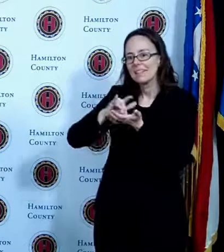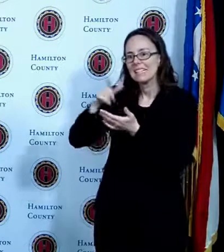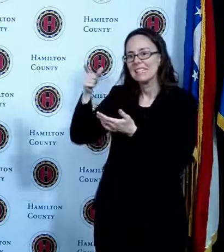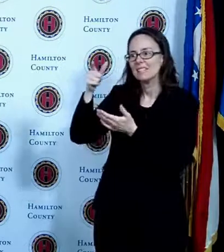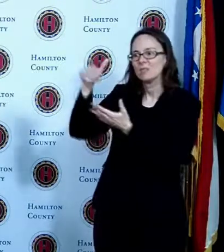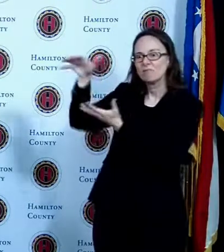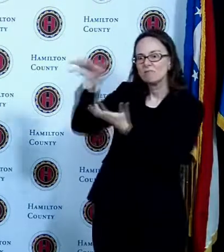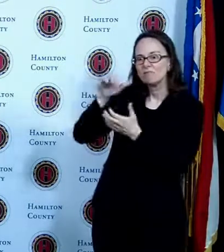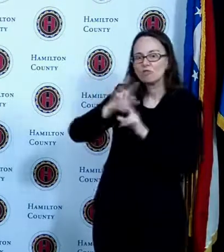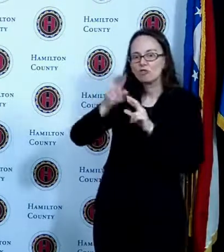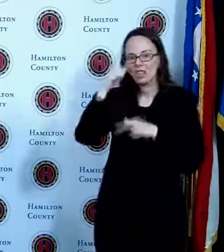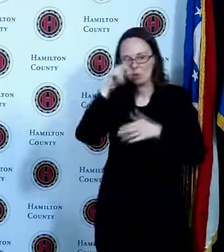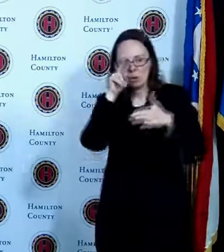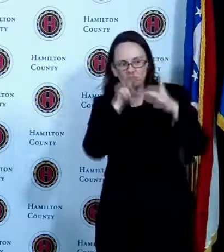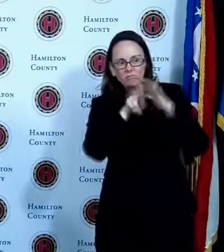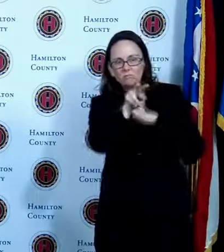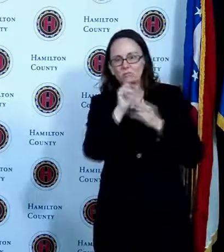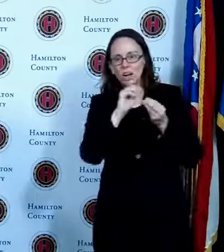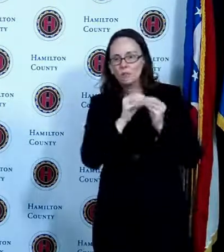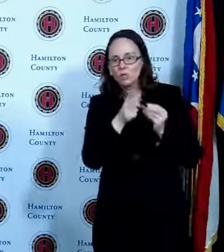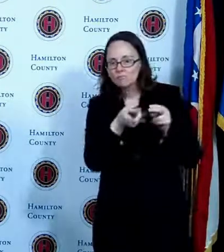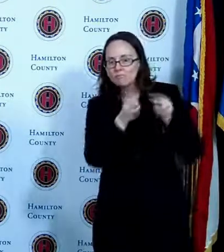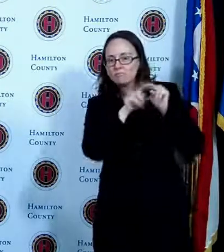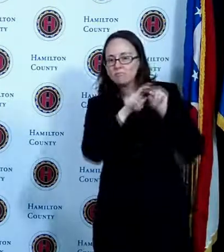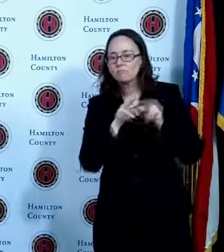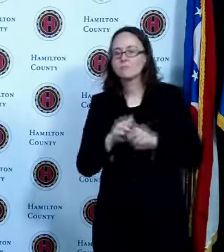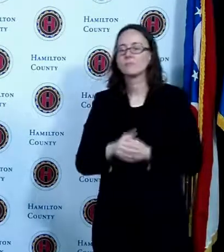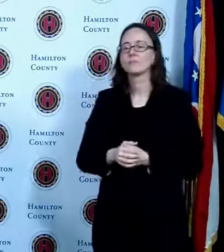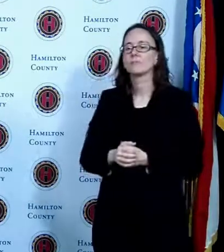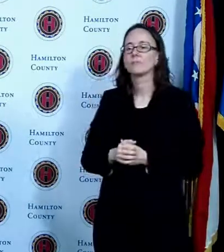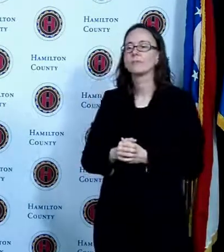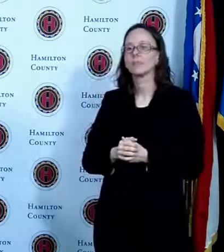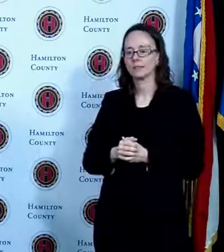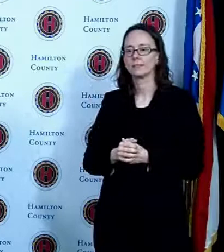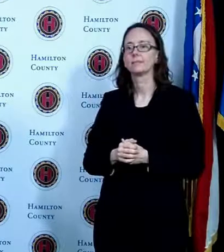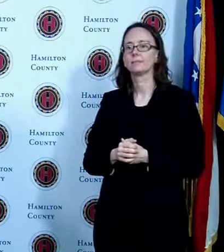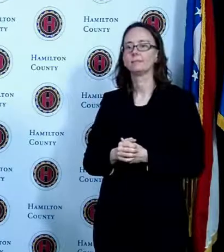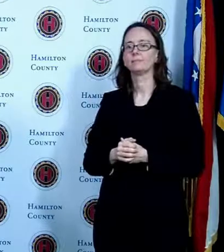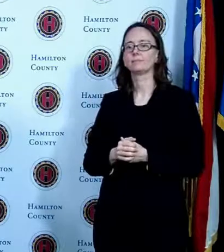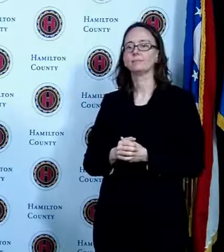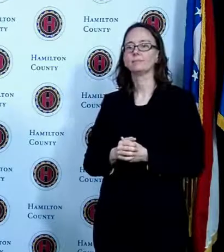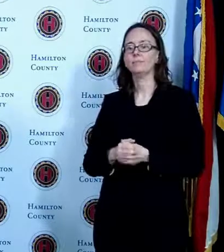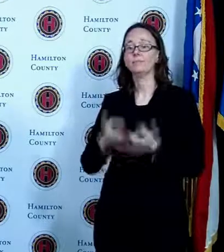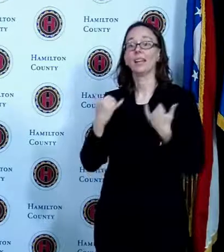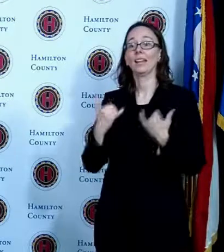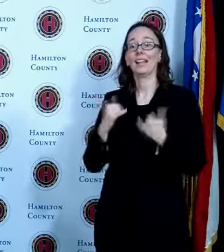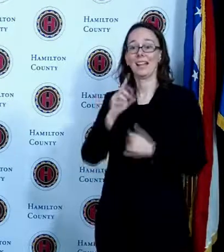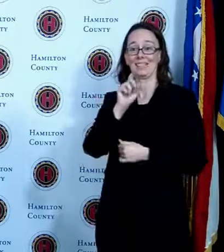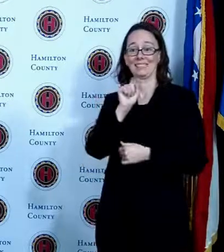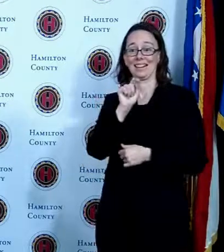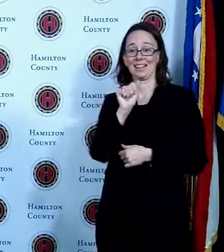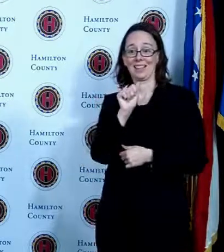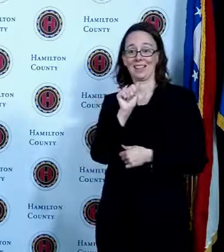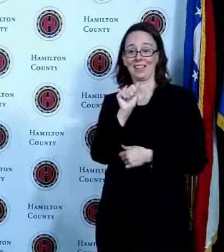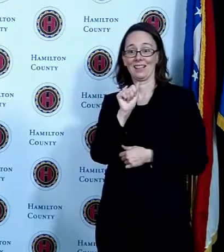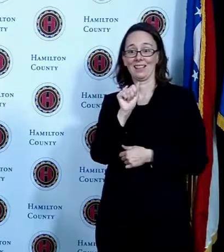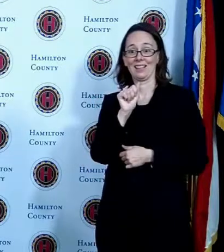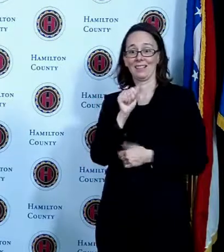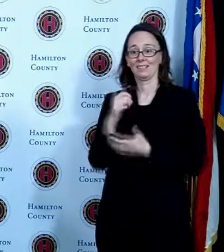for the future we know based off the trends and the data that we have now the Public Health has been a tremendous partner keeping those daily over those